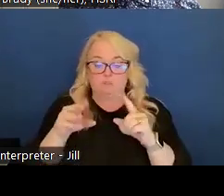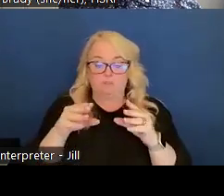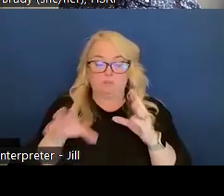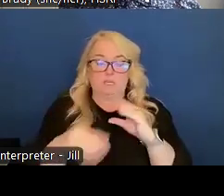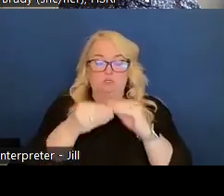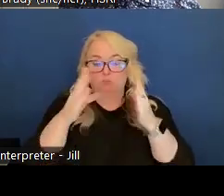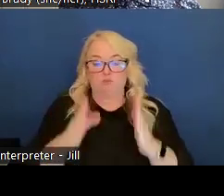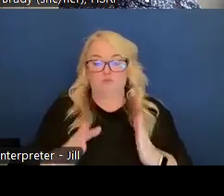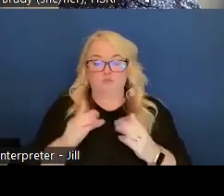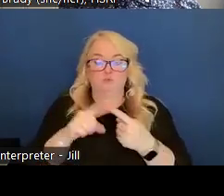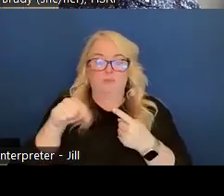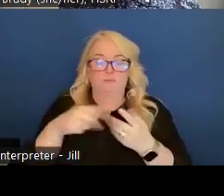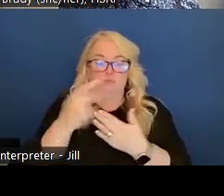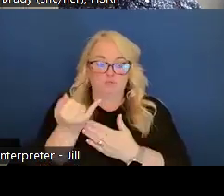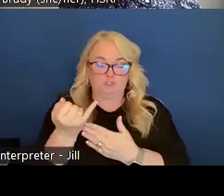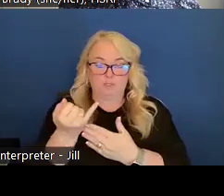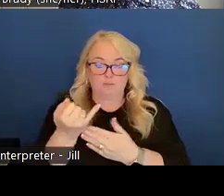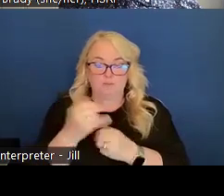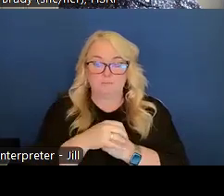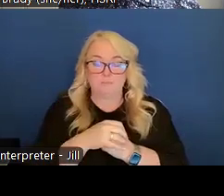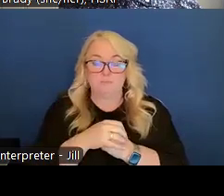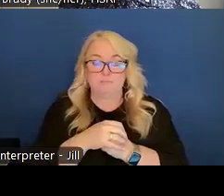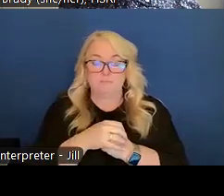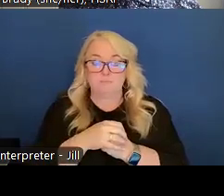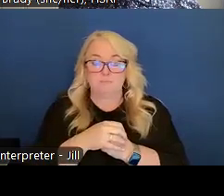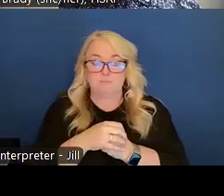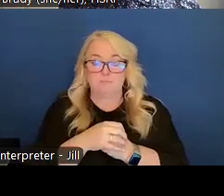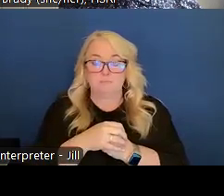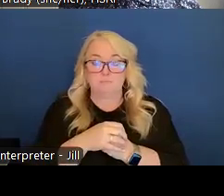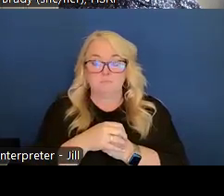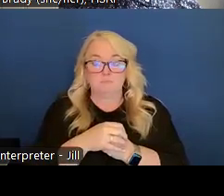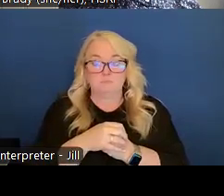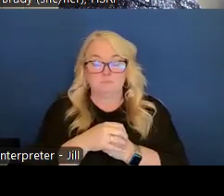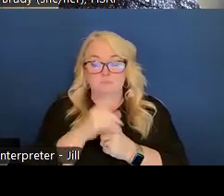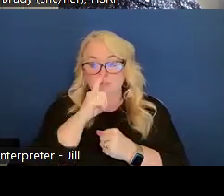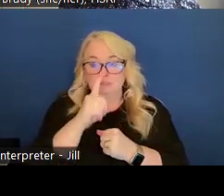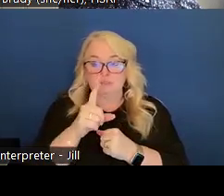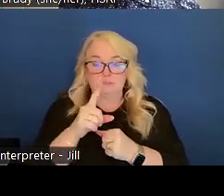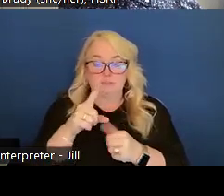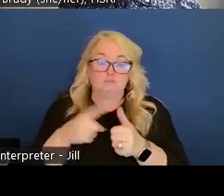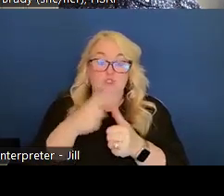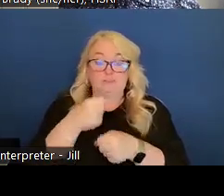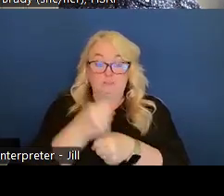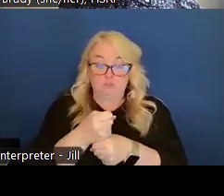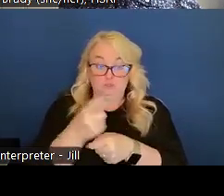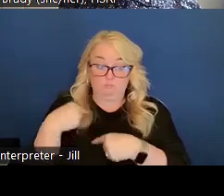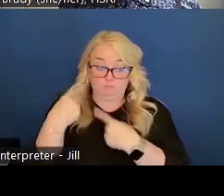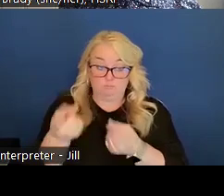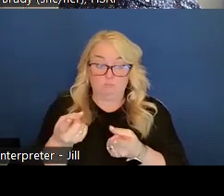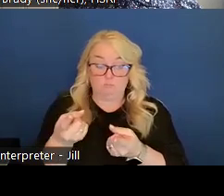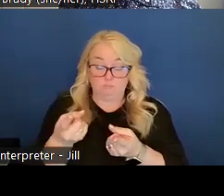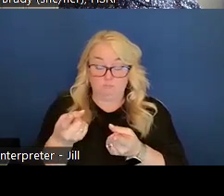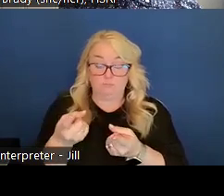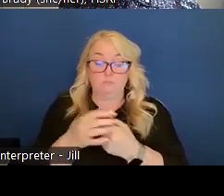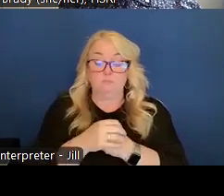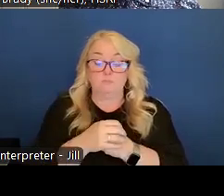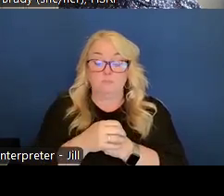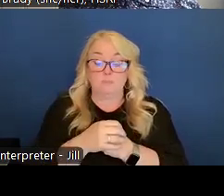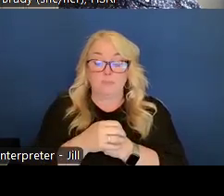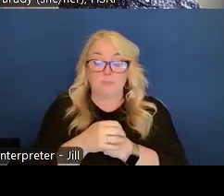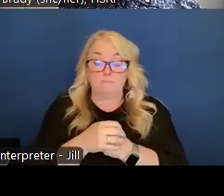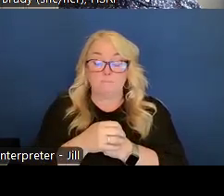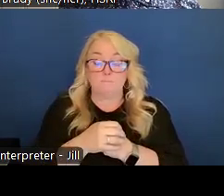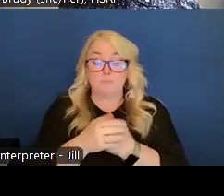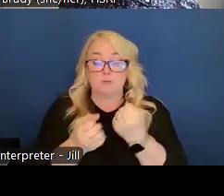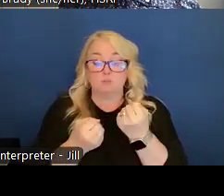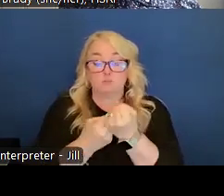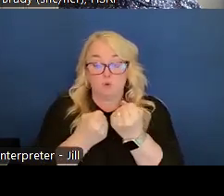project, which is in its first year, and supported by a great